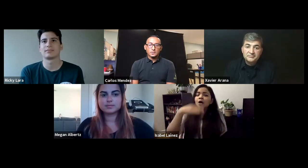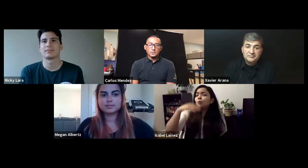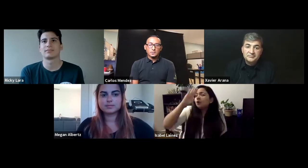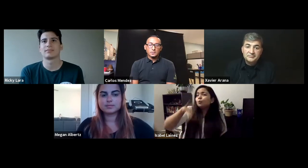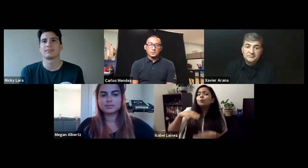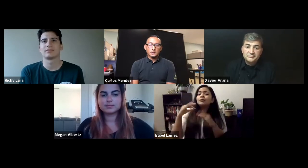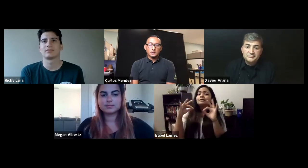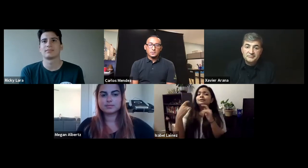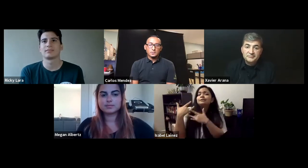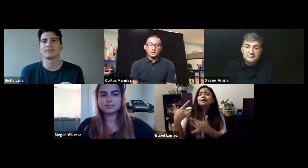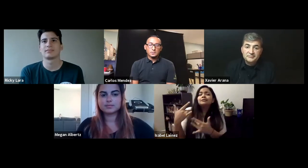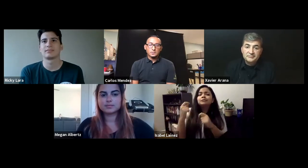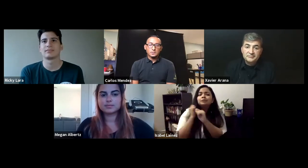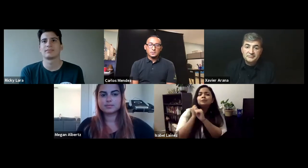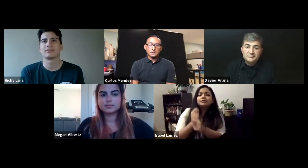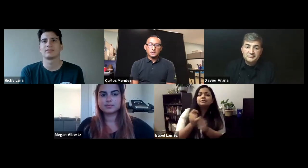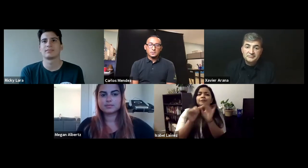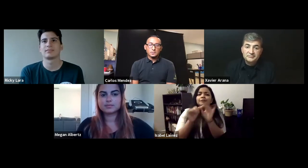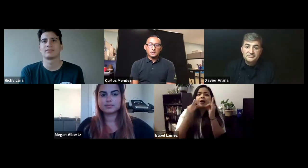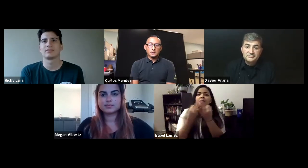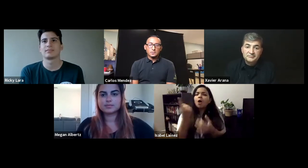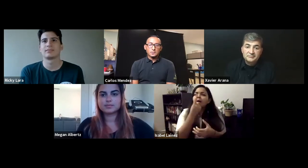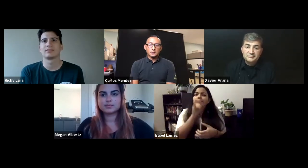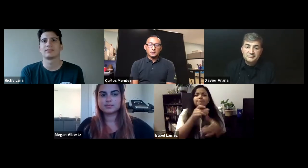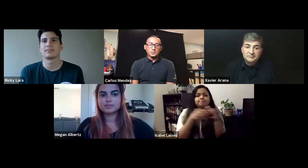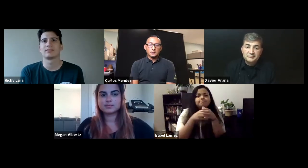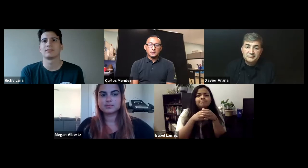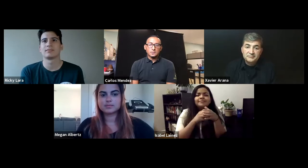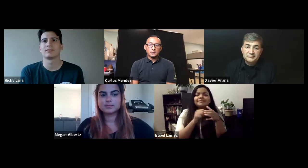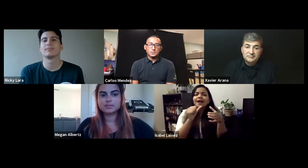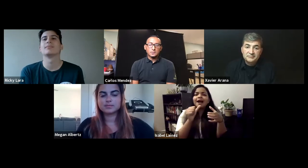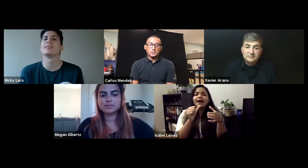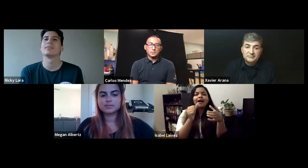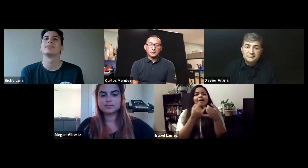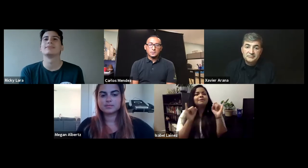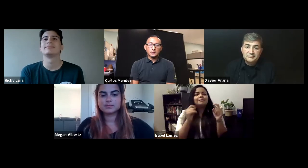I was really motivated, um, to see all the traditions,